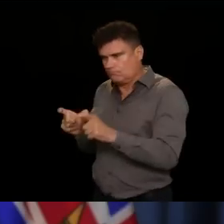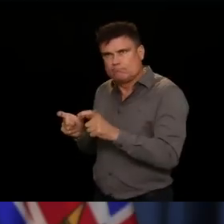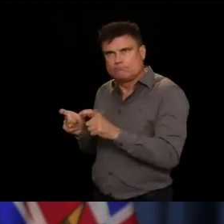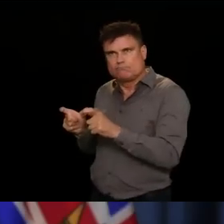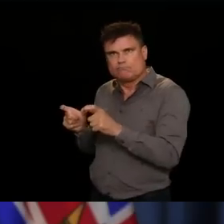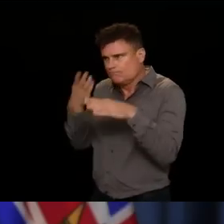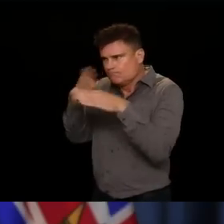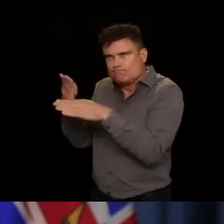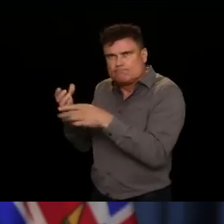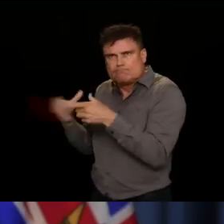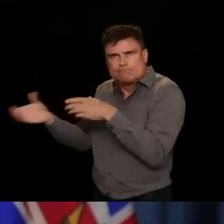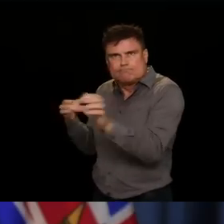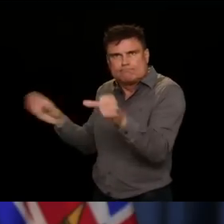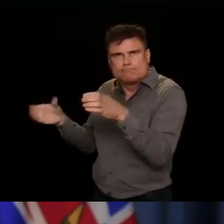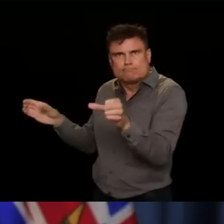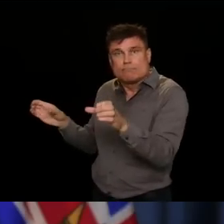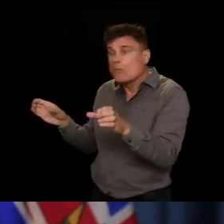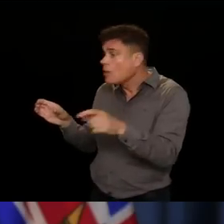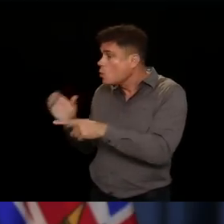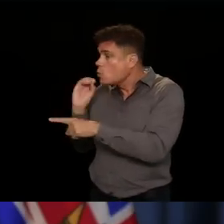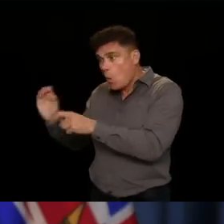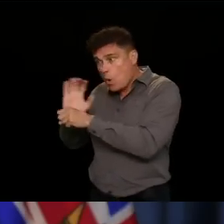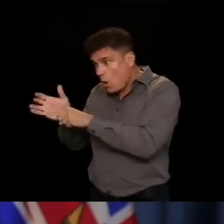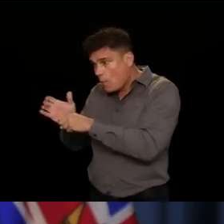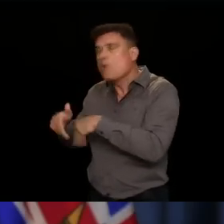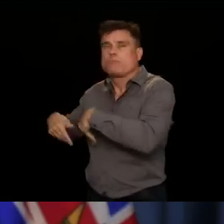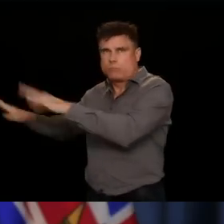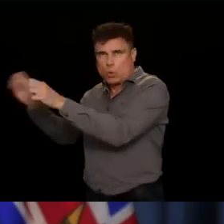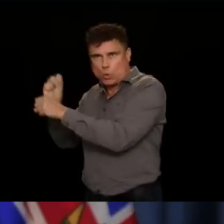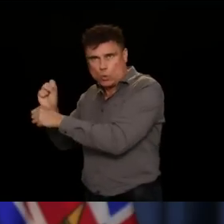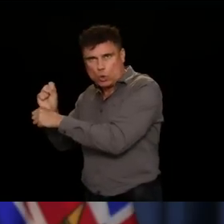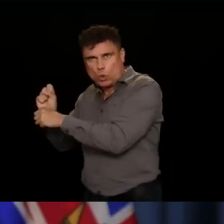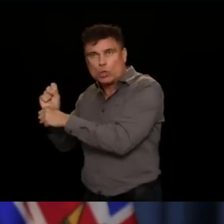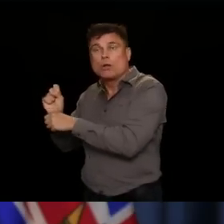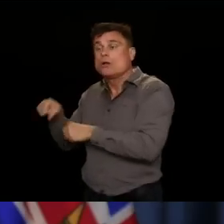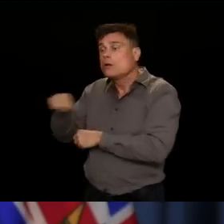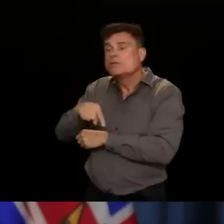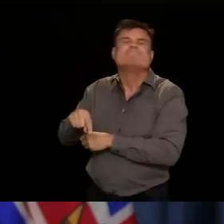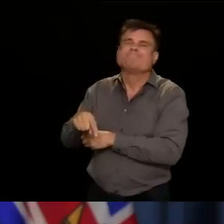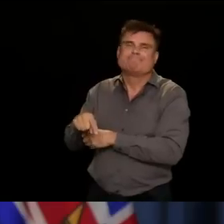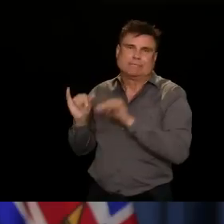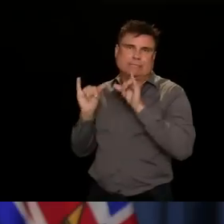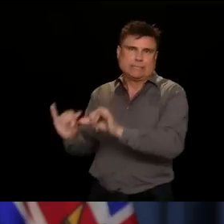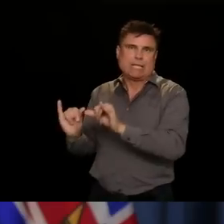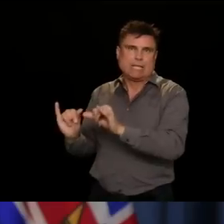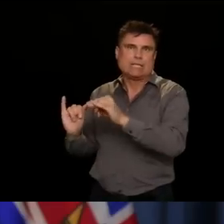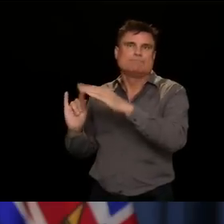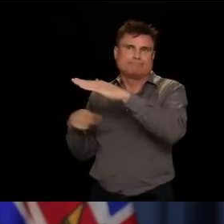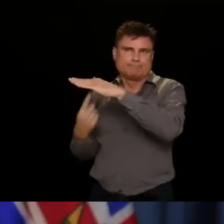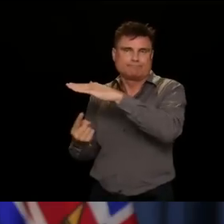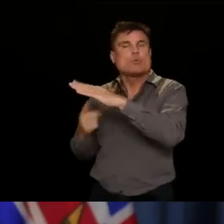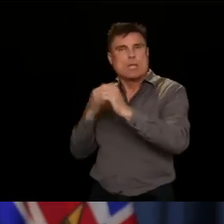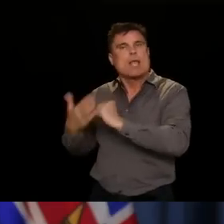that we have isolated people when they have come , separate from the farms,